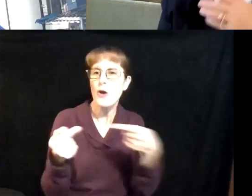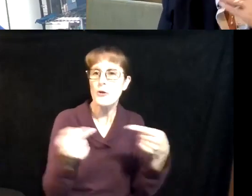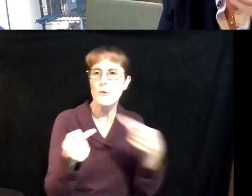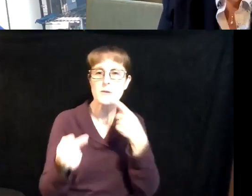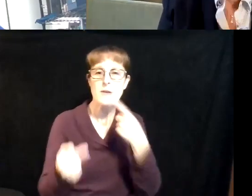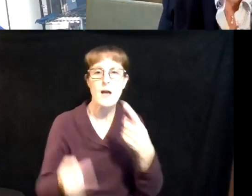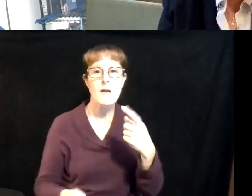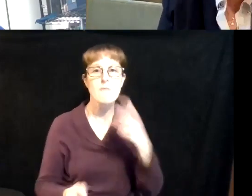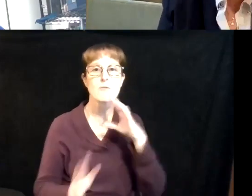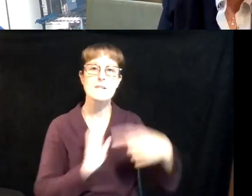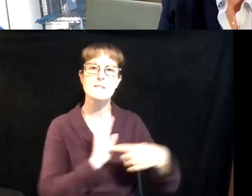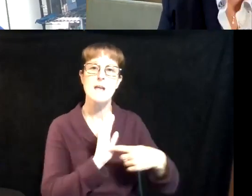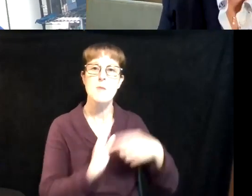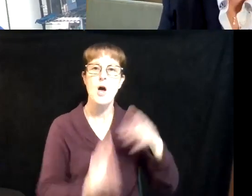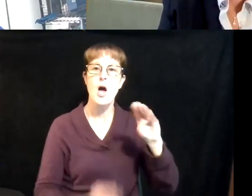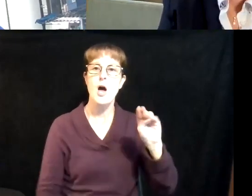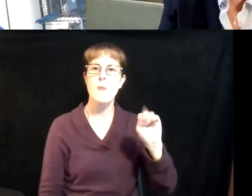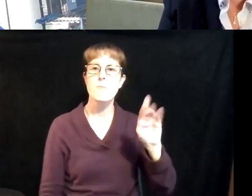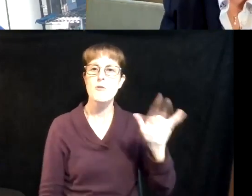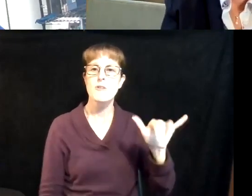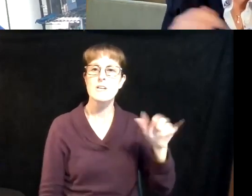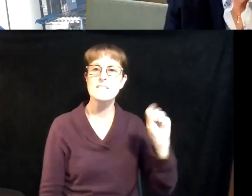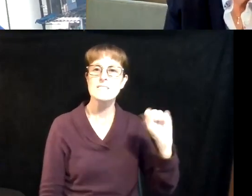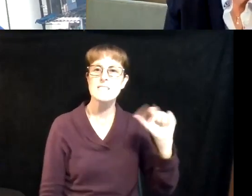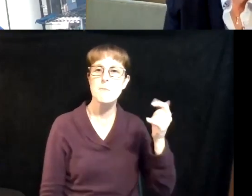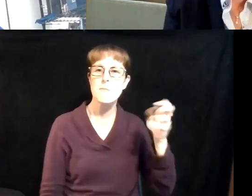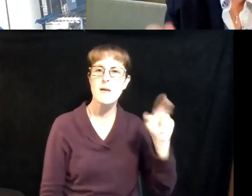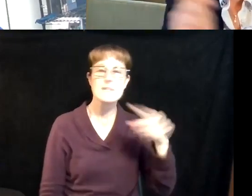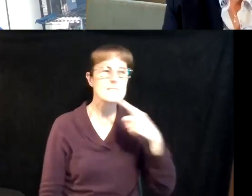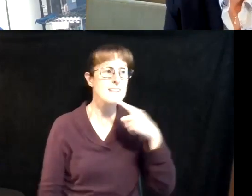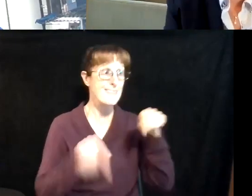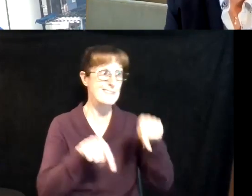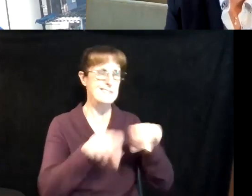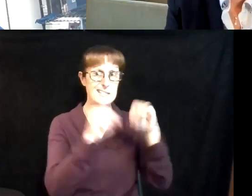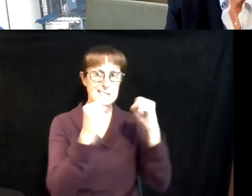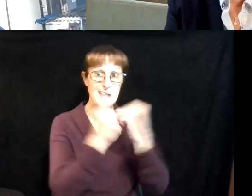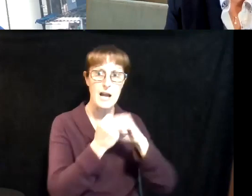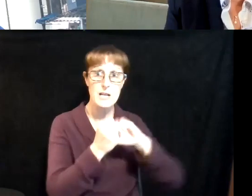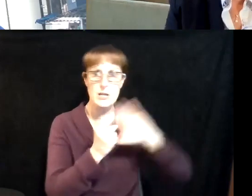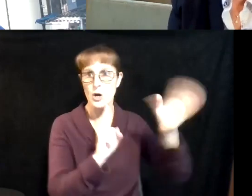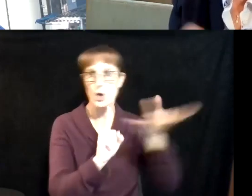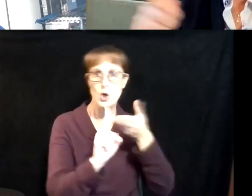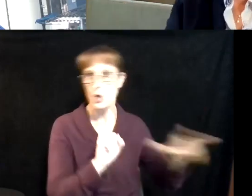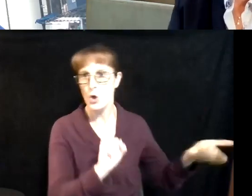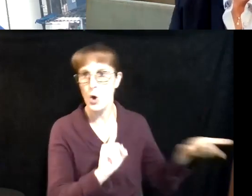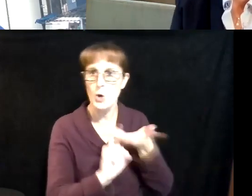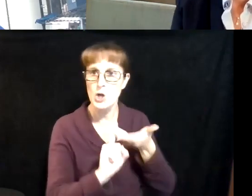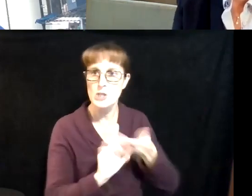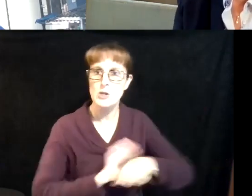we live in a coercive society. If you don't do that, I'm going to do this. If you don't eat your dinner,